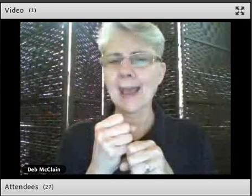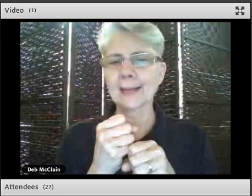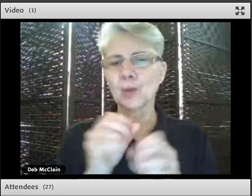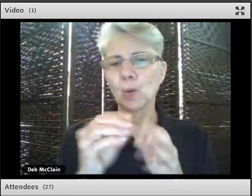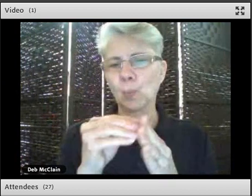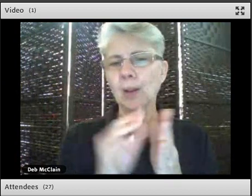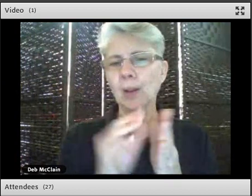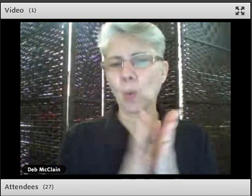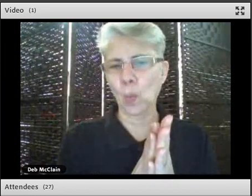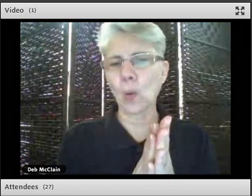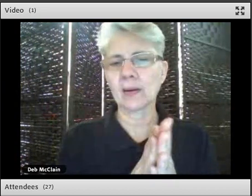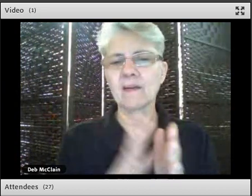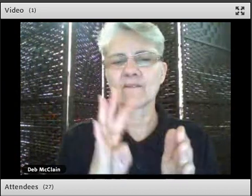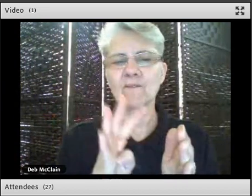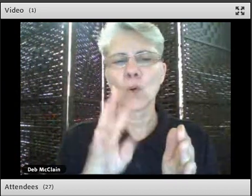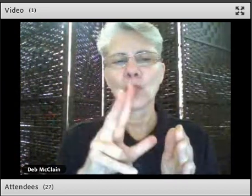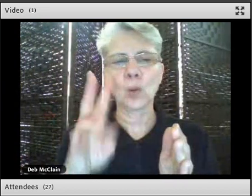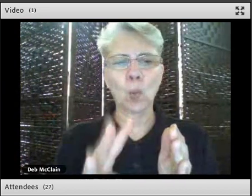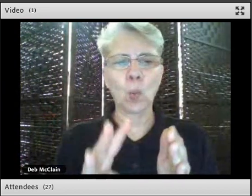If you want to deviate from that,